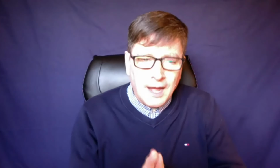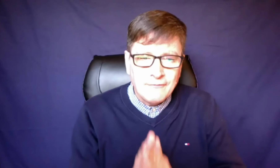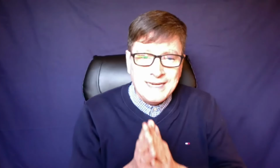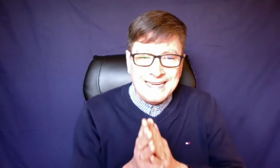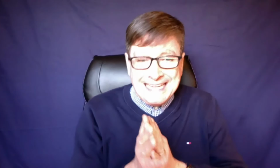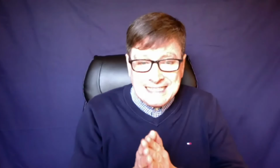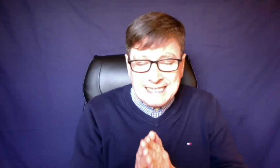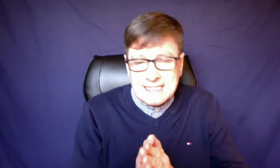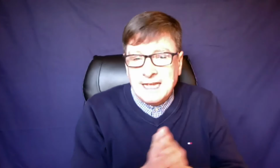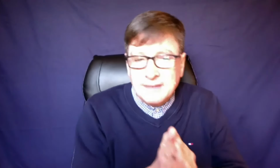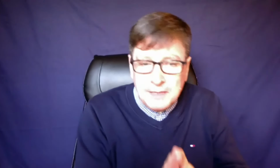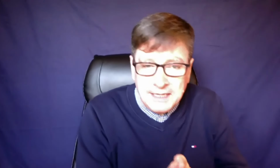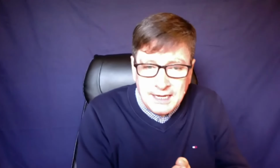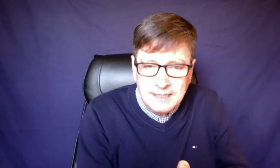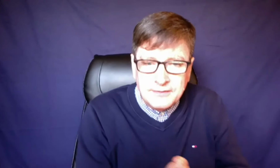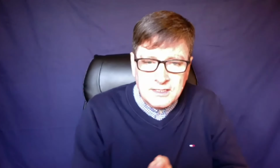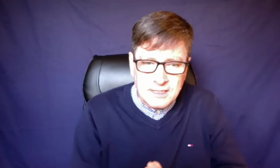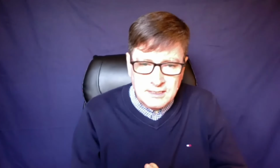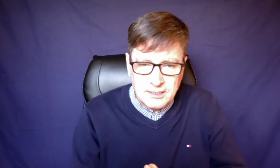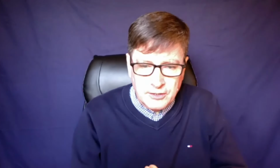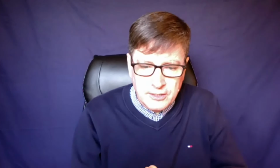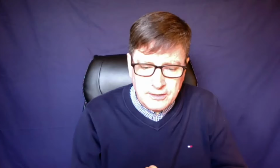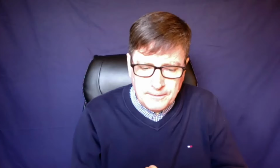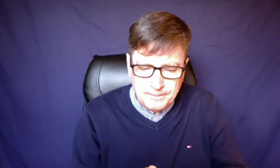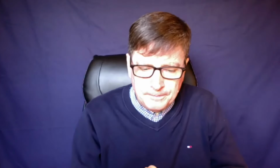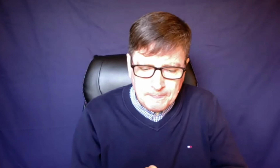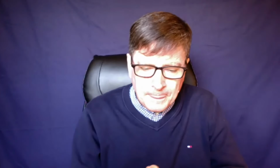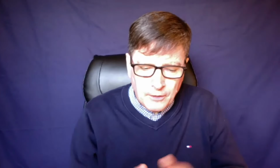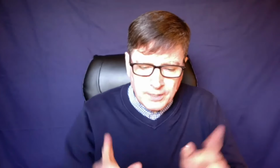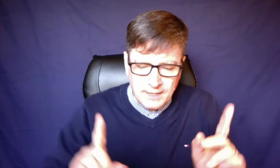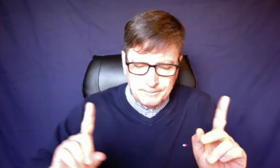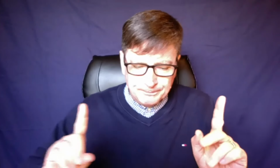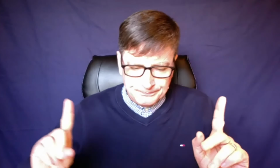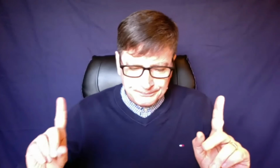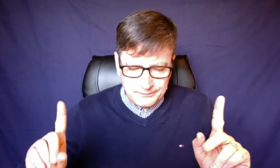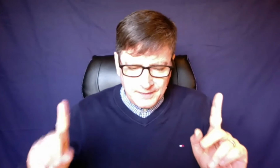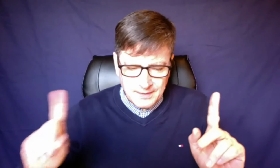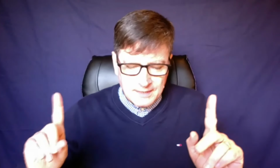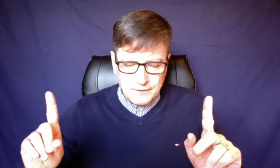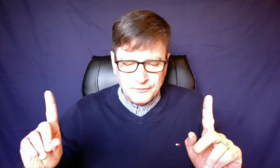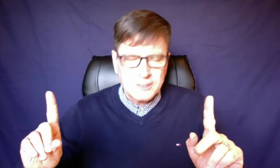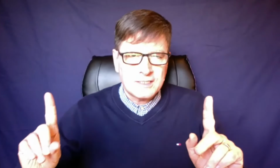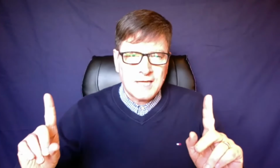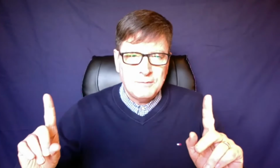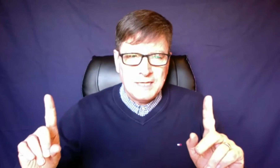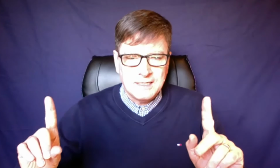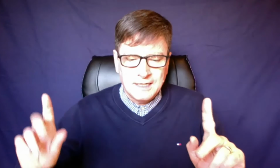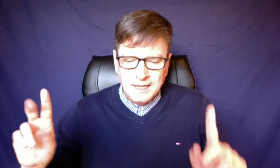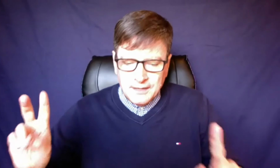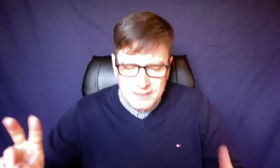are iconic for some kids especially kids that don't have functional vision are often easiest at the